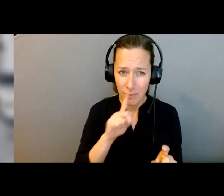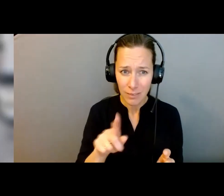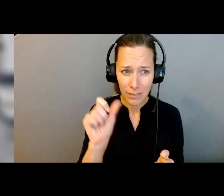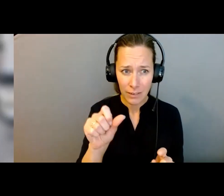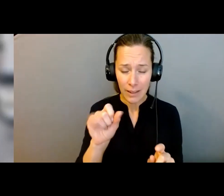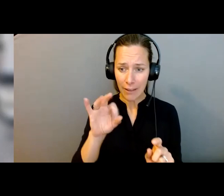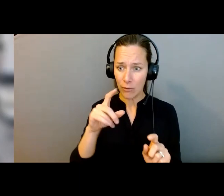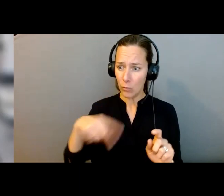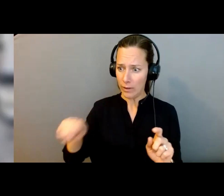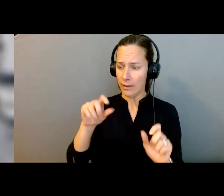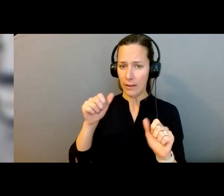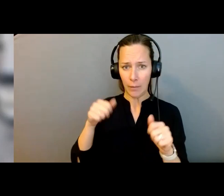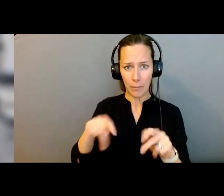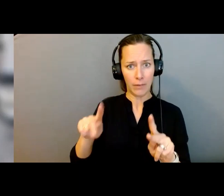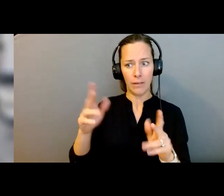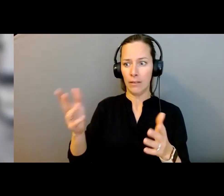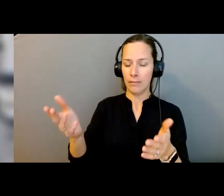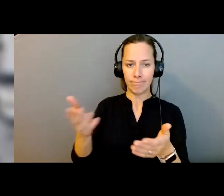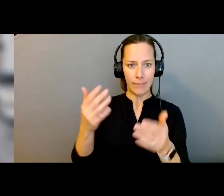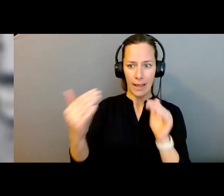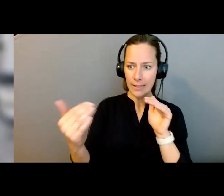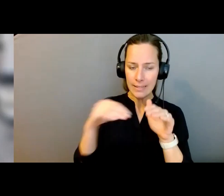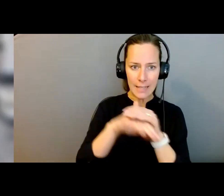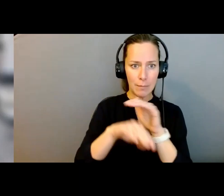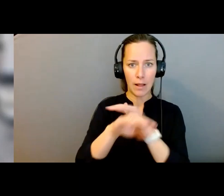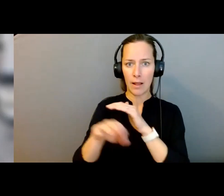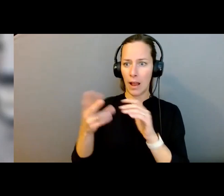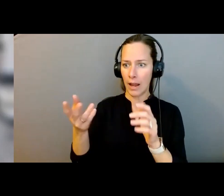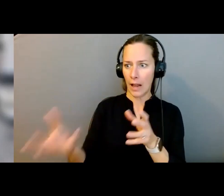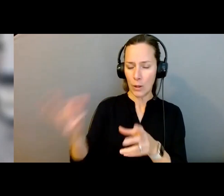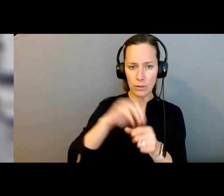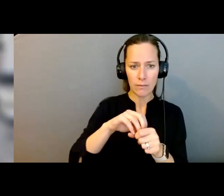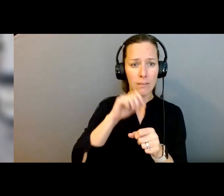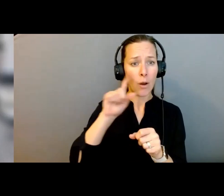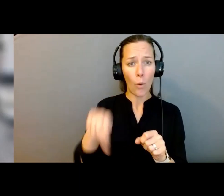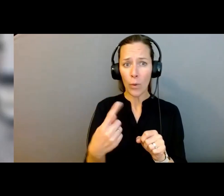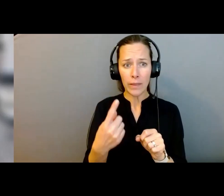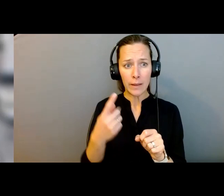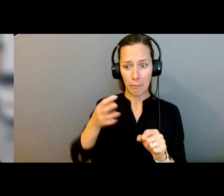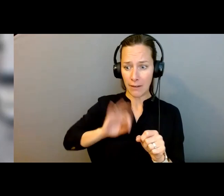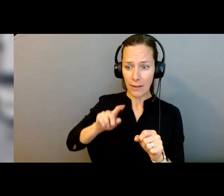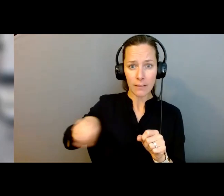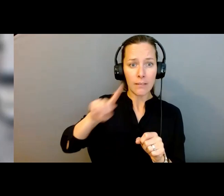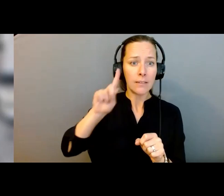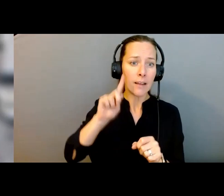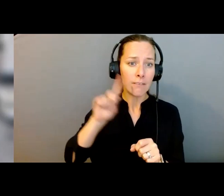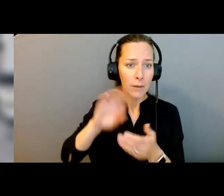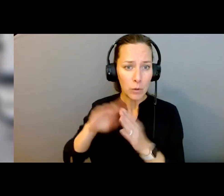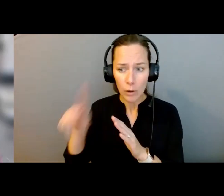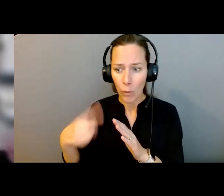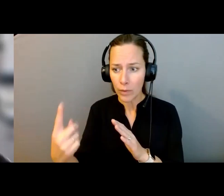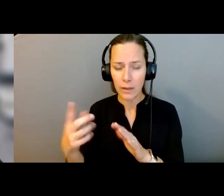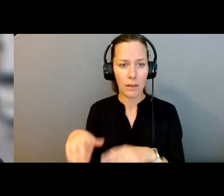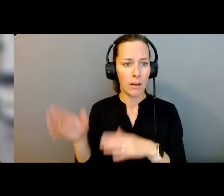inclusive and accessible, it doesn't only just benefit the deaf community or folks that are